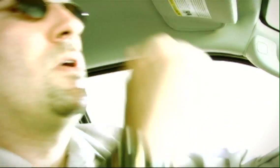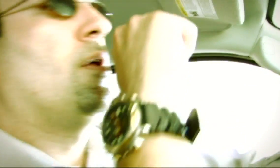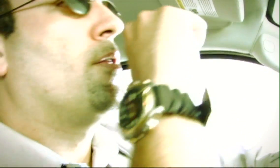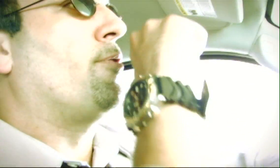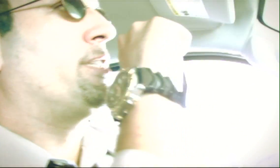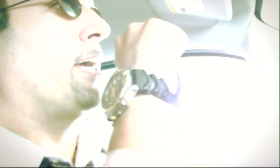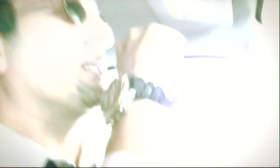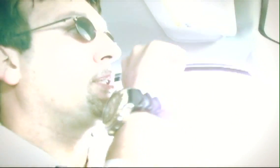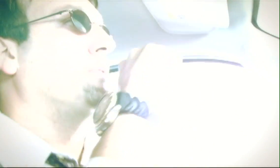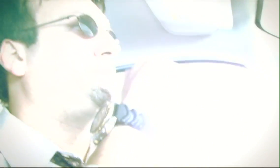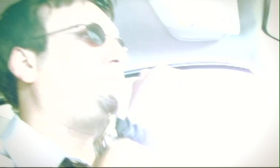Thirty seconds.